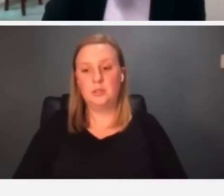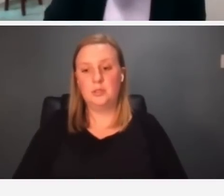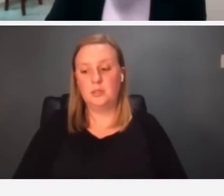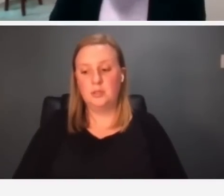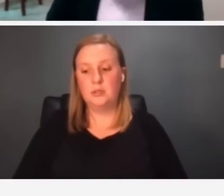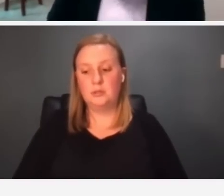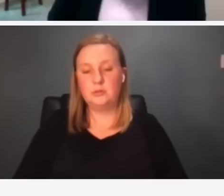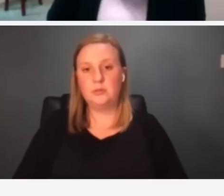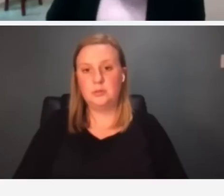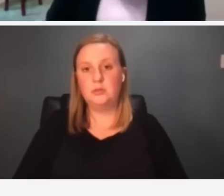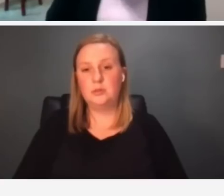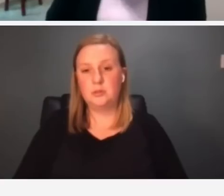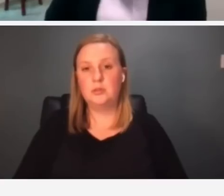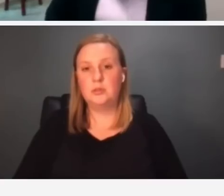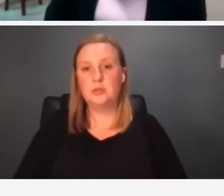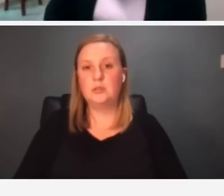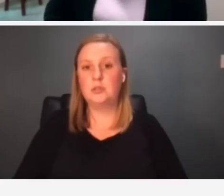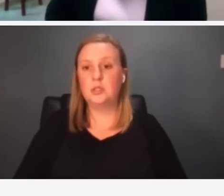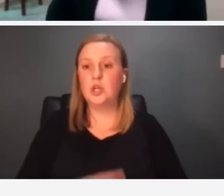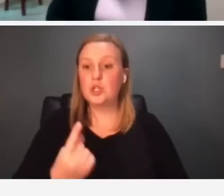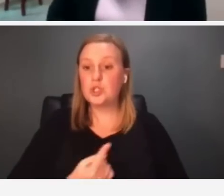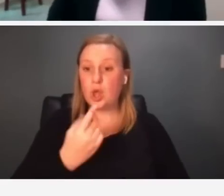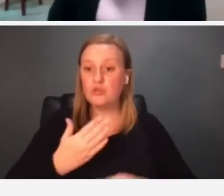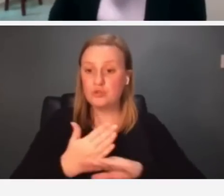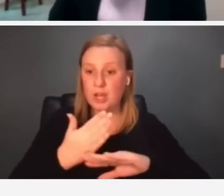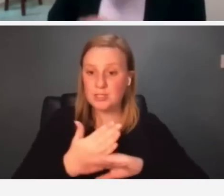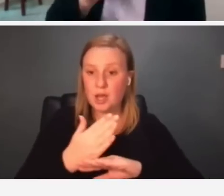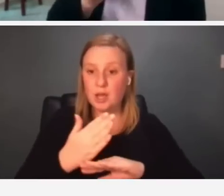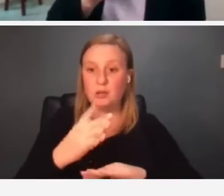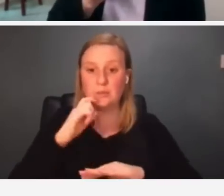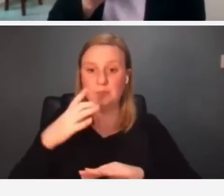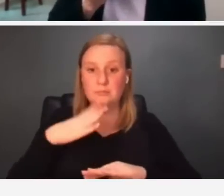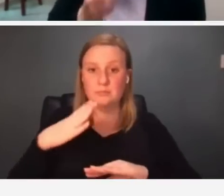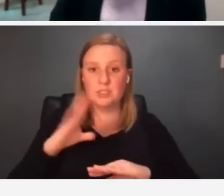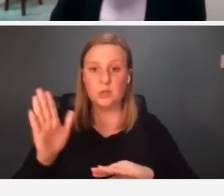So Gillian this might be for you. Will sole traders have to comply with all the legislative requirements companies do?